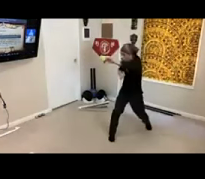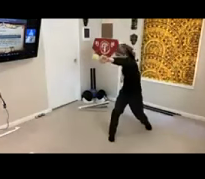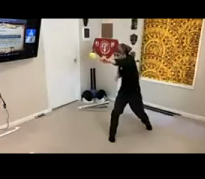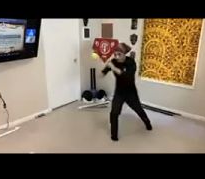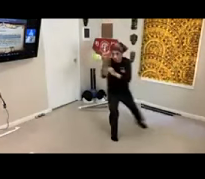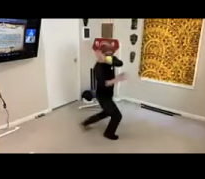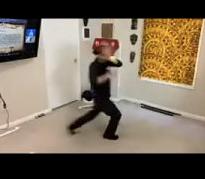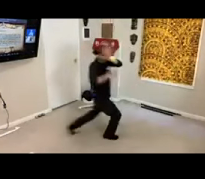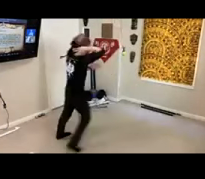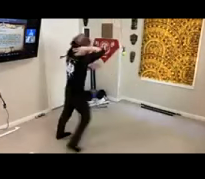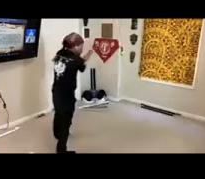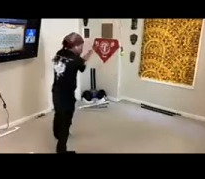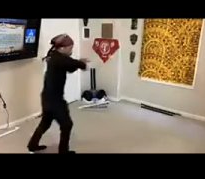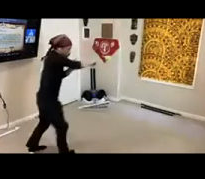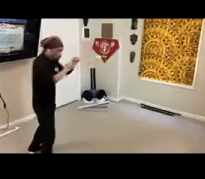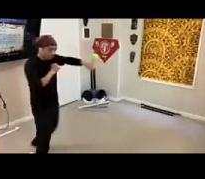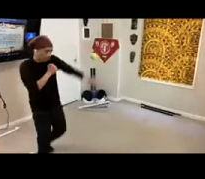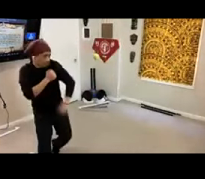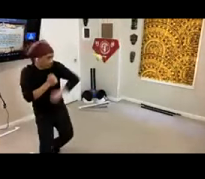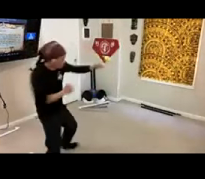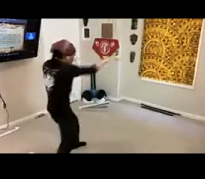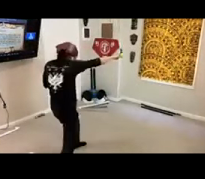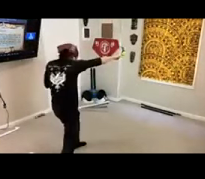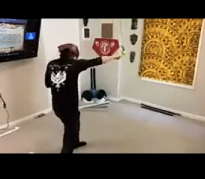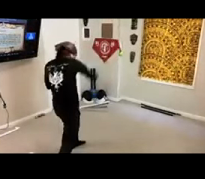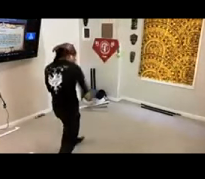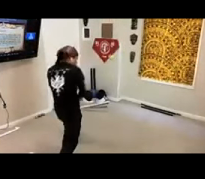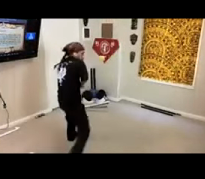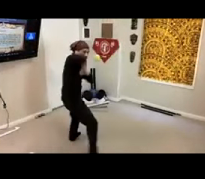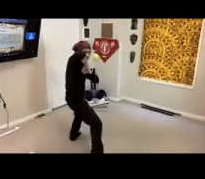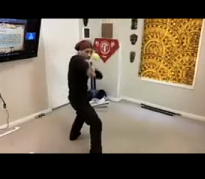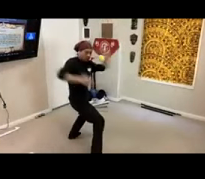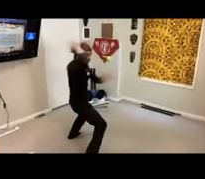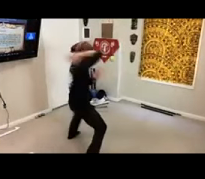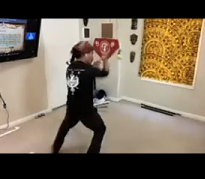SO IN HIS PANEL, JAY SPOKE ABOUT THE BOOKS AND HISTORY OF